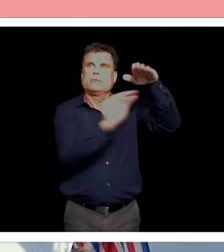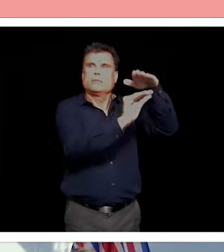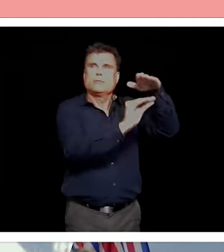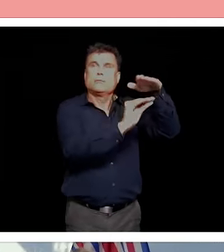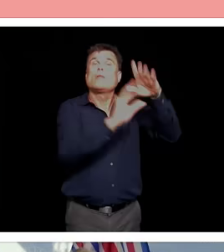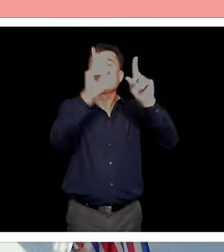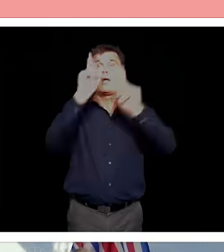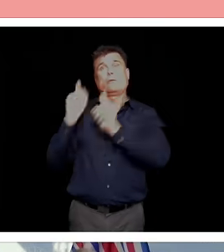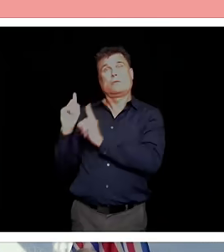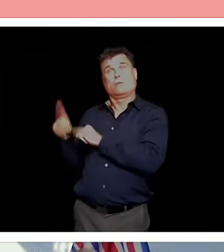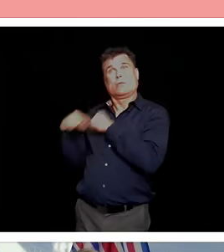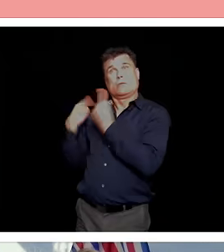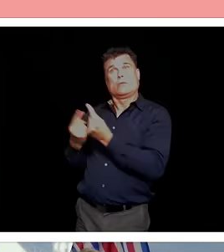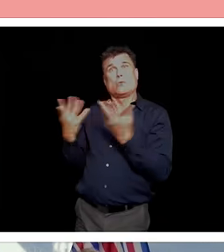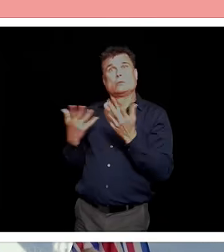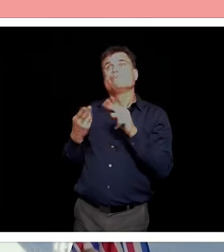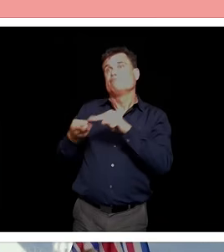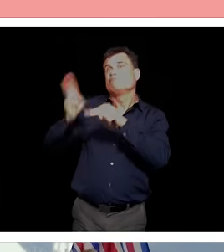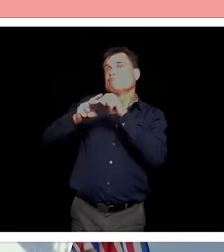the axis tells us by the different age groups.